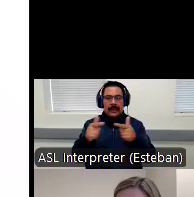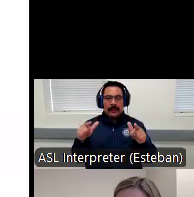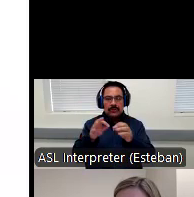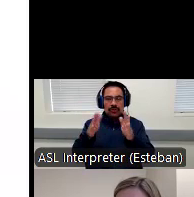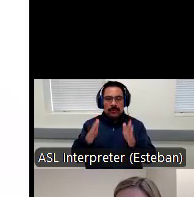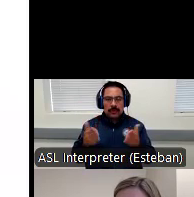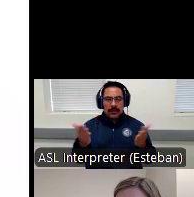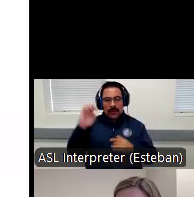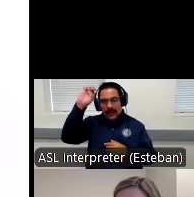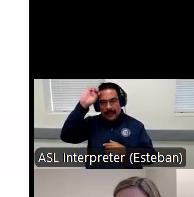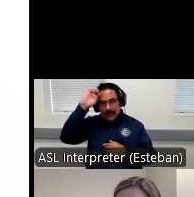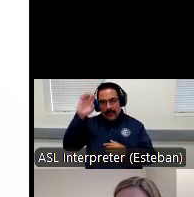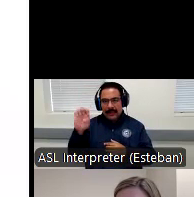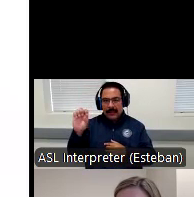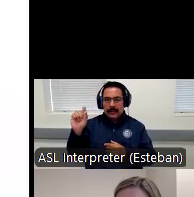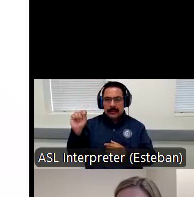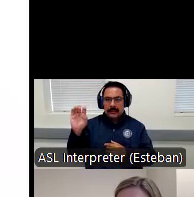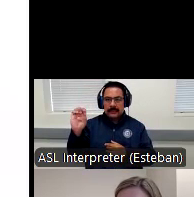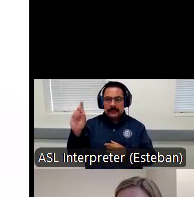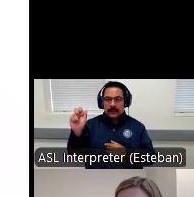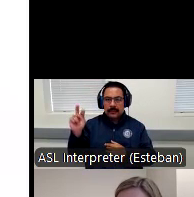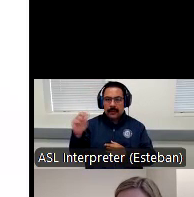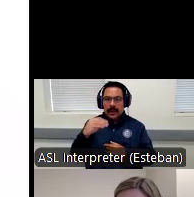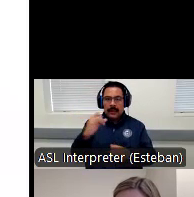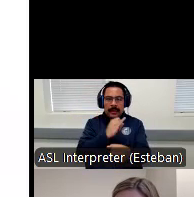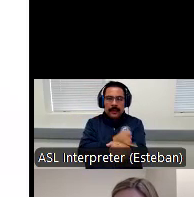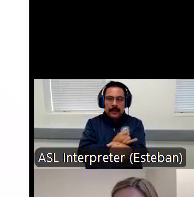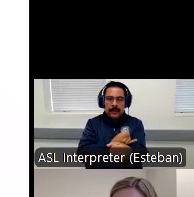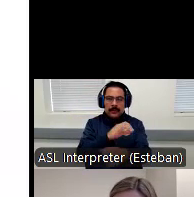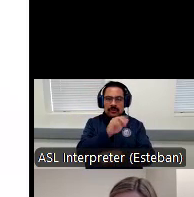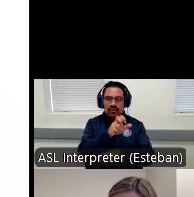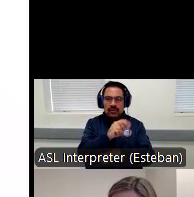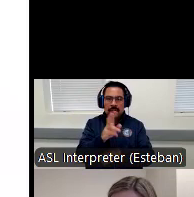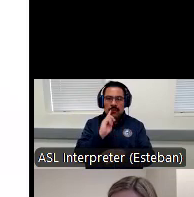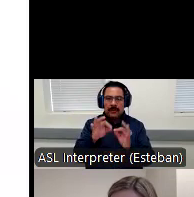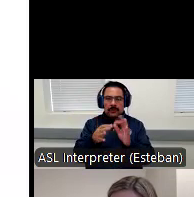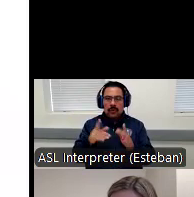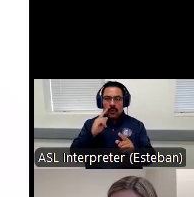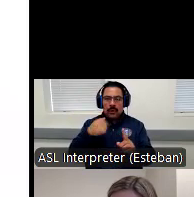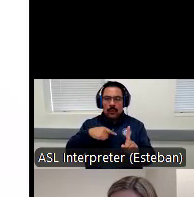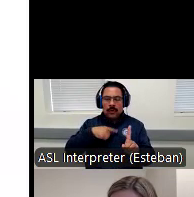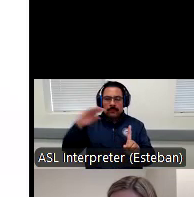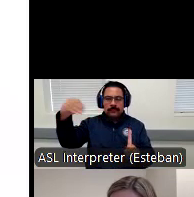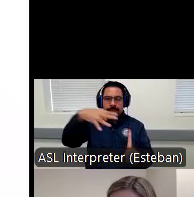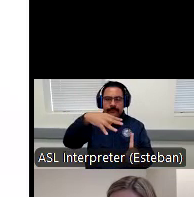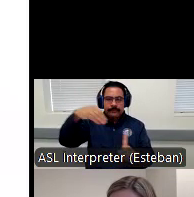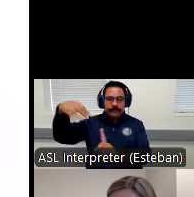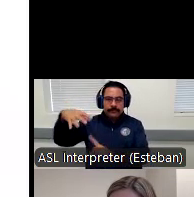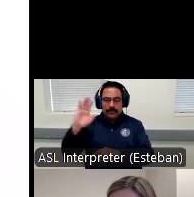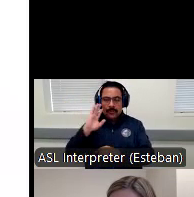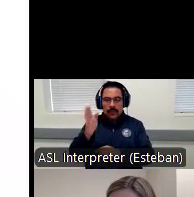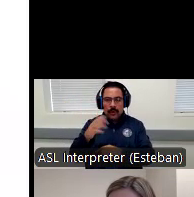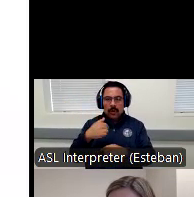sign language interpretation. We will be spotlighting them. We are also joined by